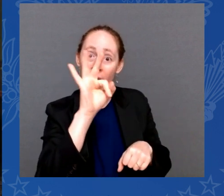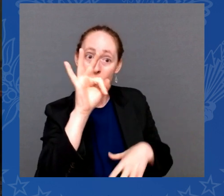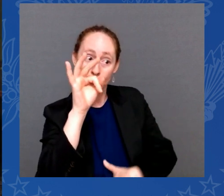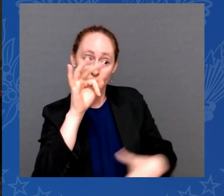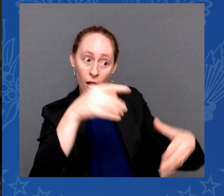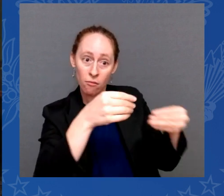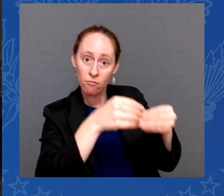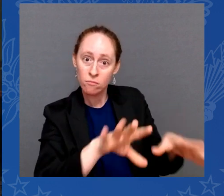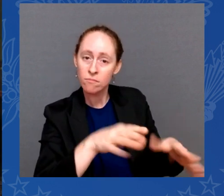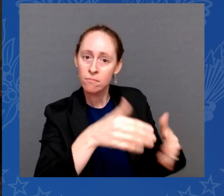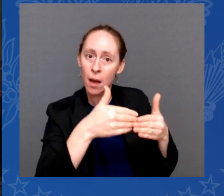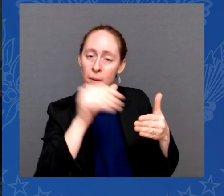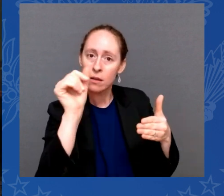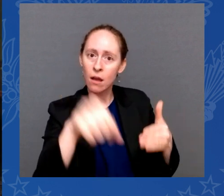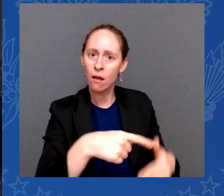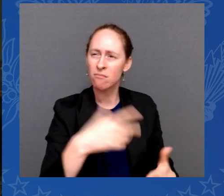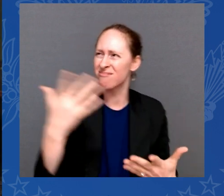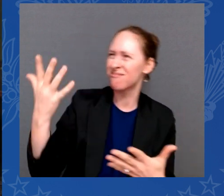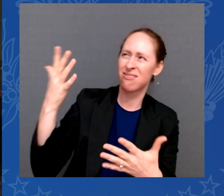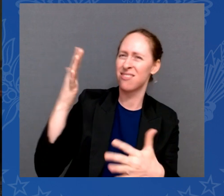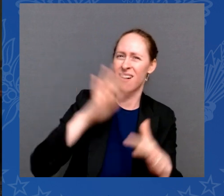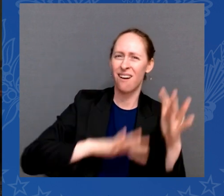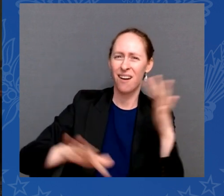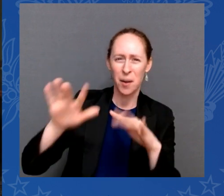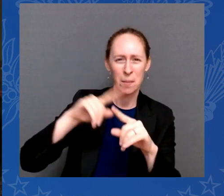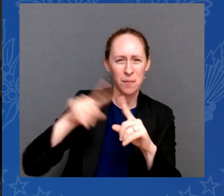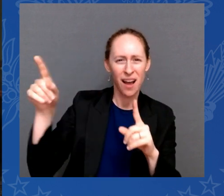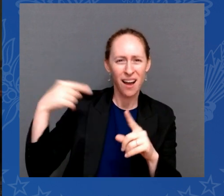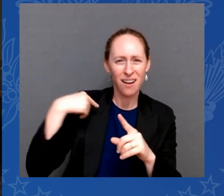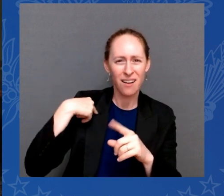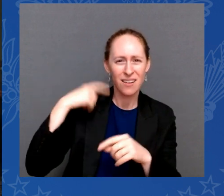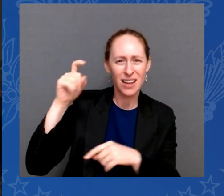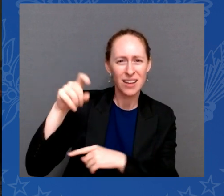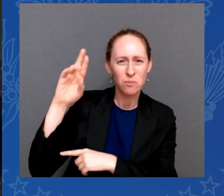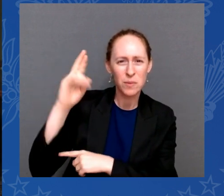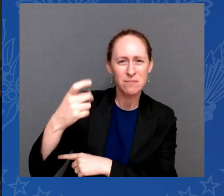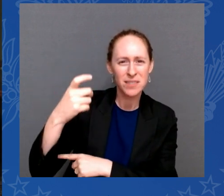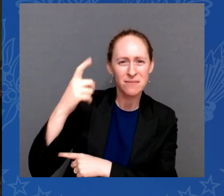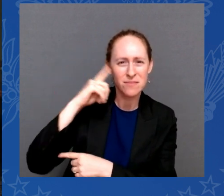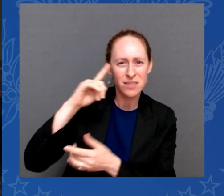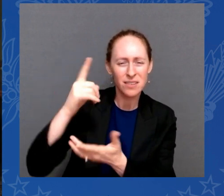to their health can get the medical care they need in Medicare-funded emergency rooms.